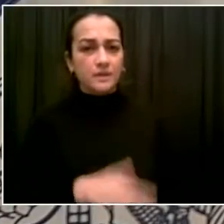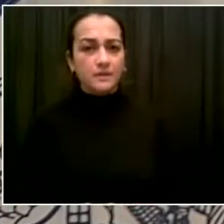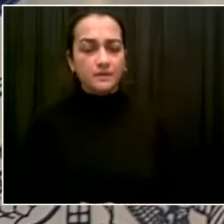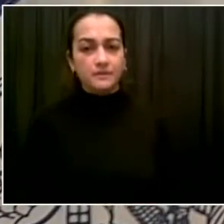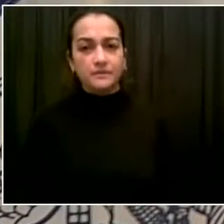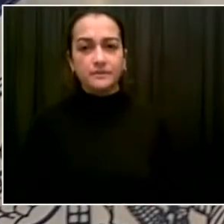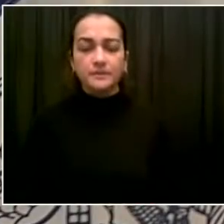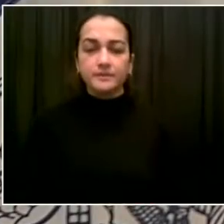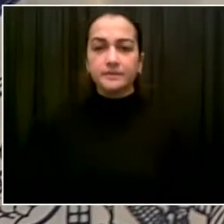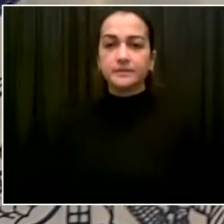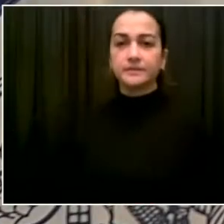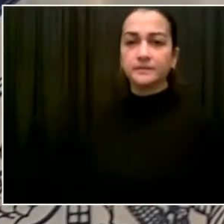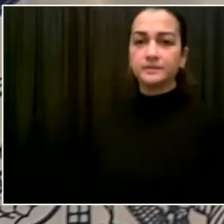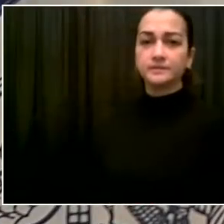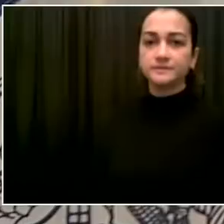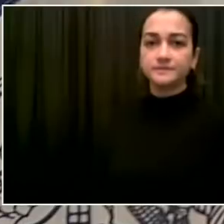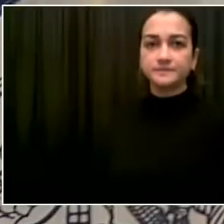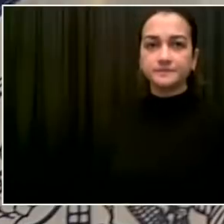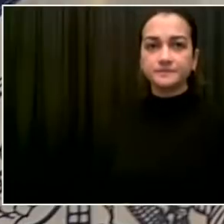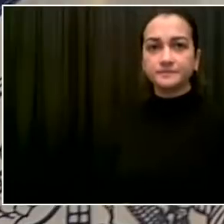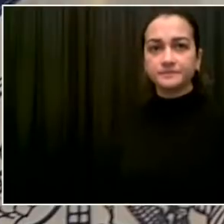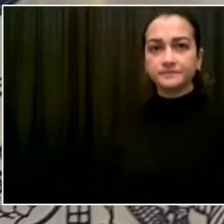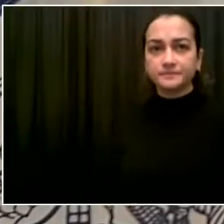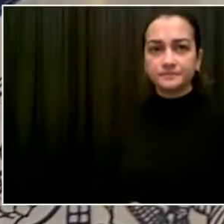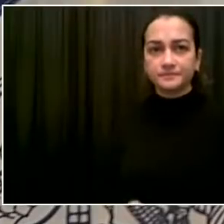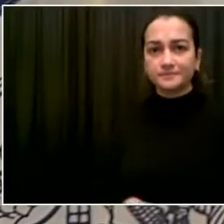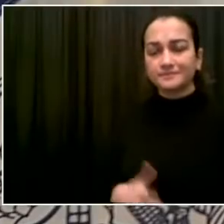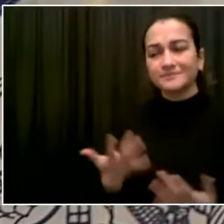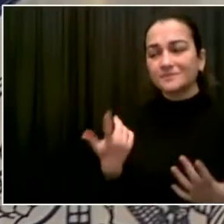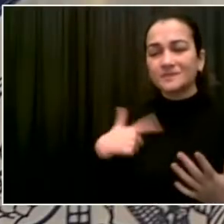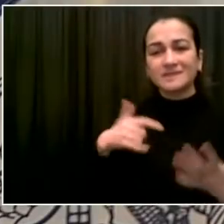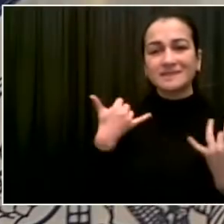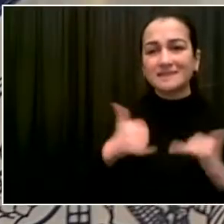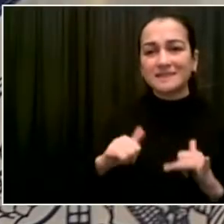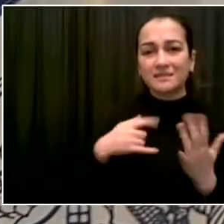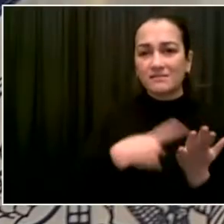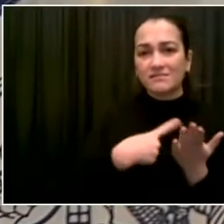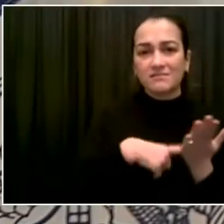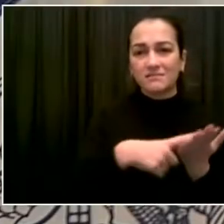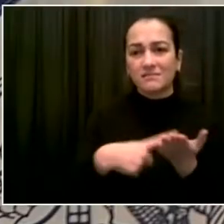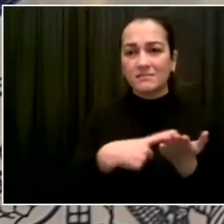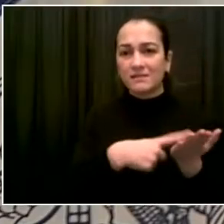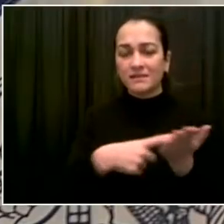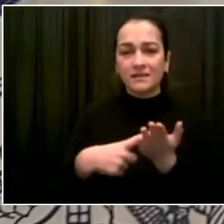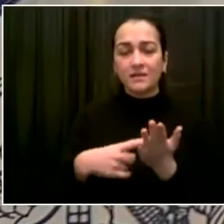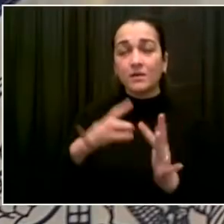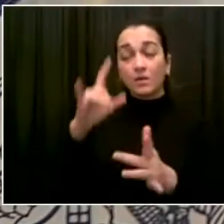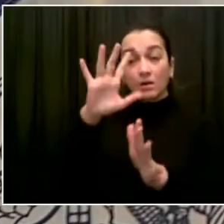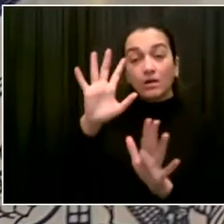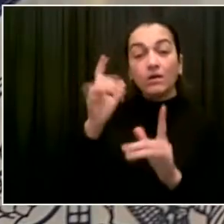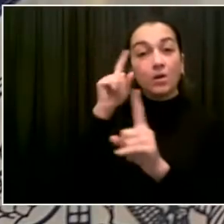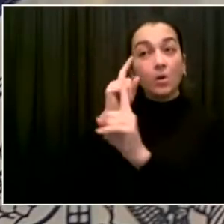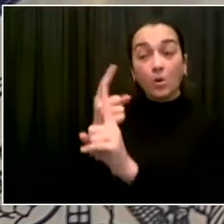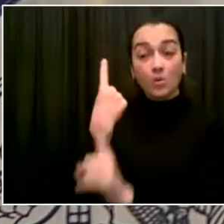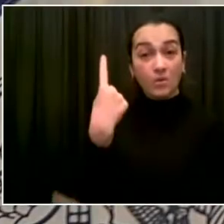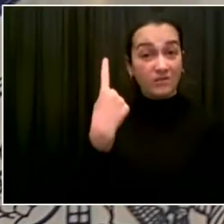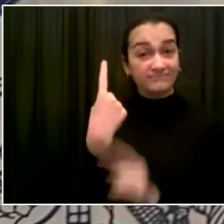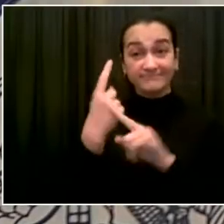WHAT LEADERS E AR WILILNG TO DO WITH IT IT'S ABOUT WHAT IS THE RIGHT THING